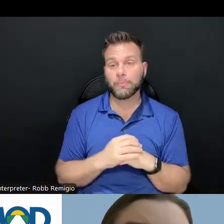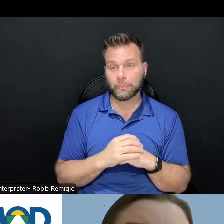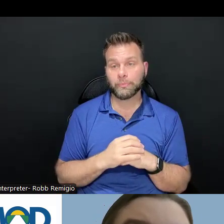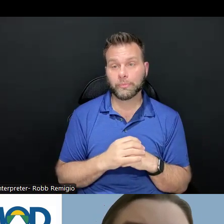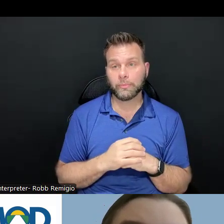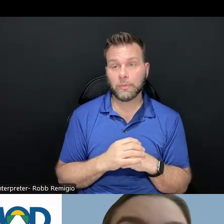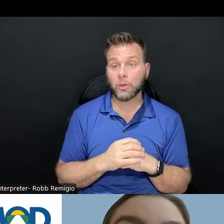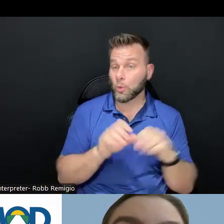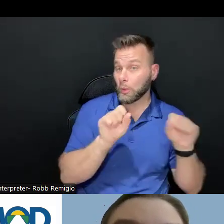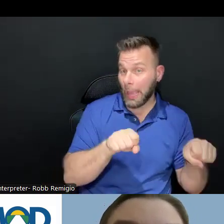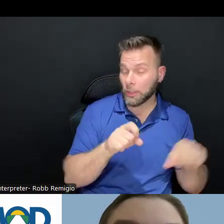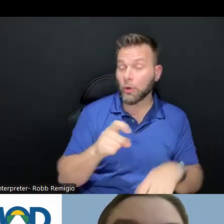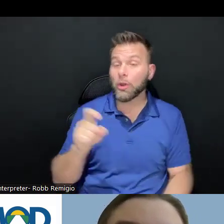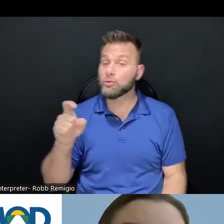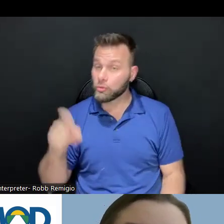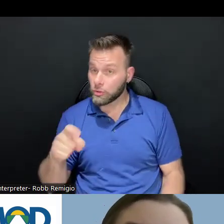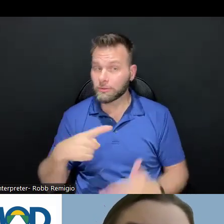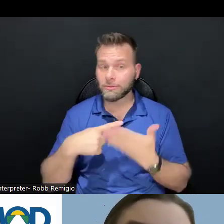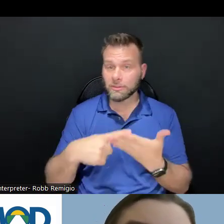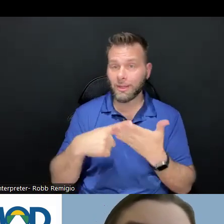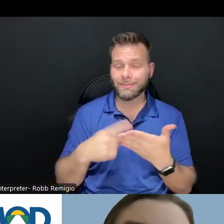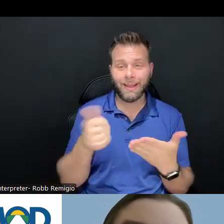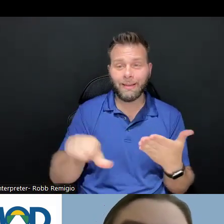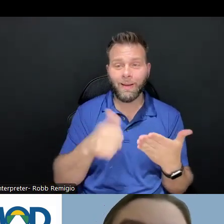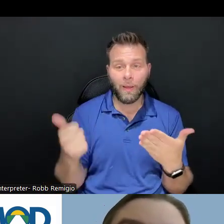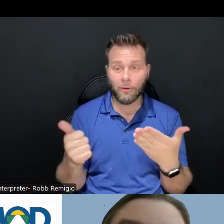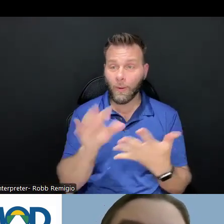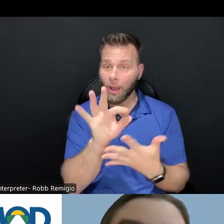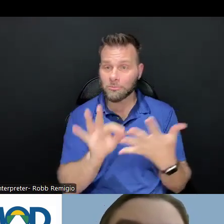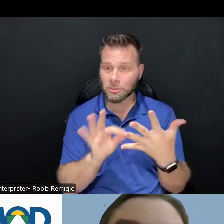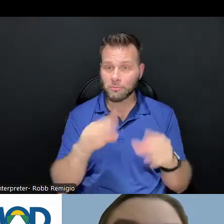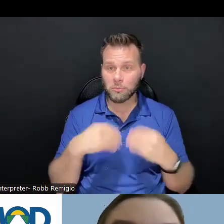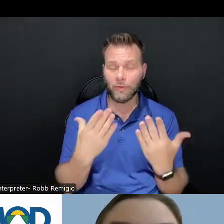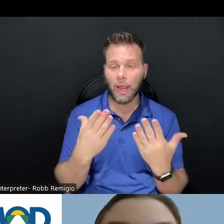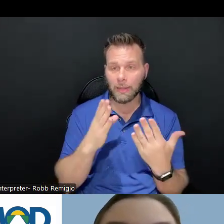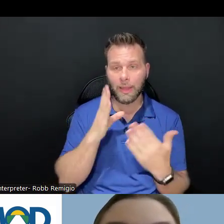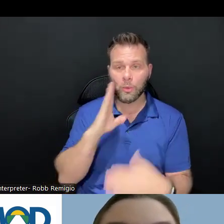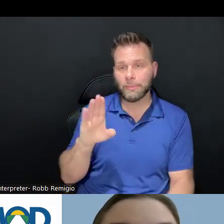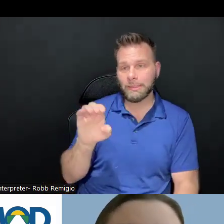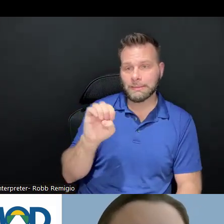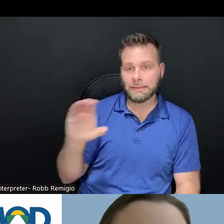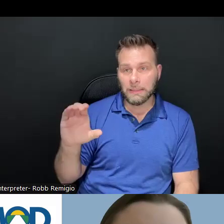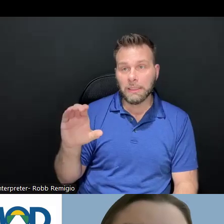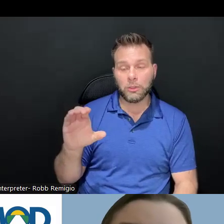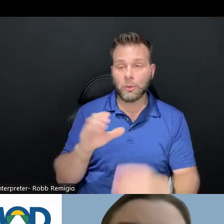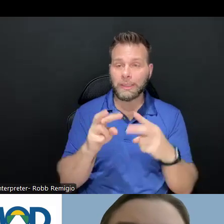And you can -- you can and should certainly discuss if there's anything else you can provide that would make it